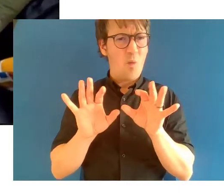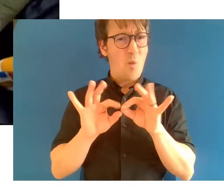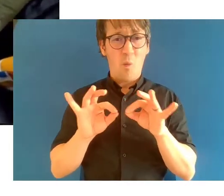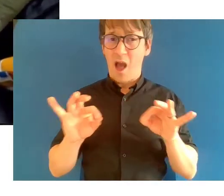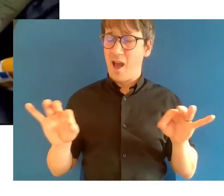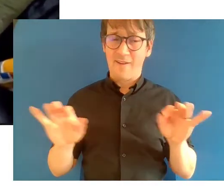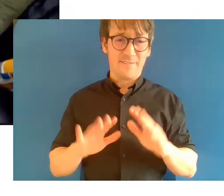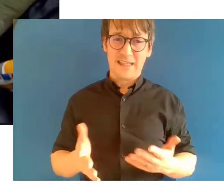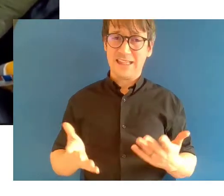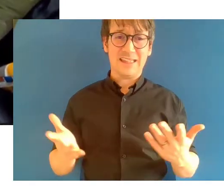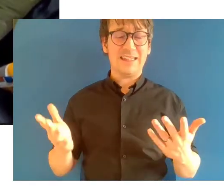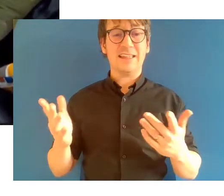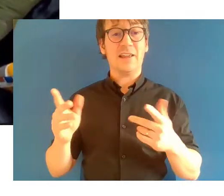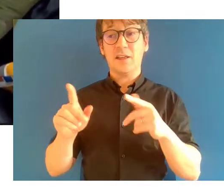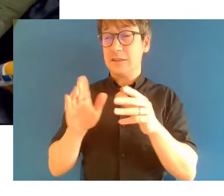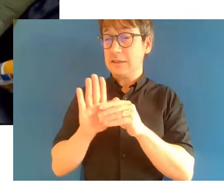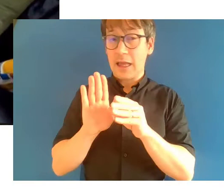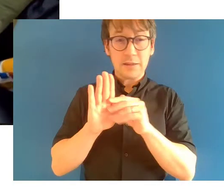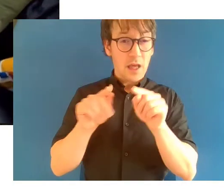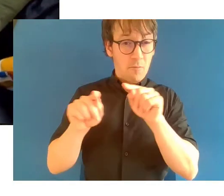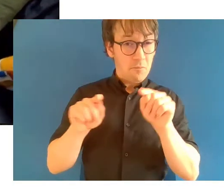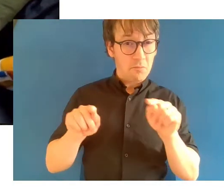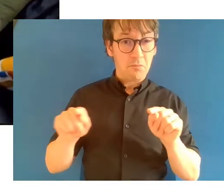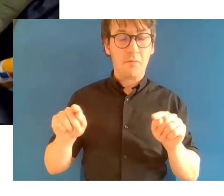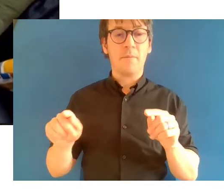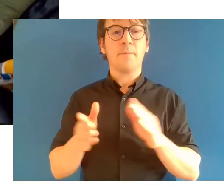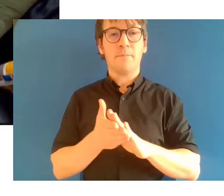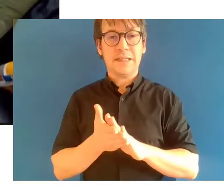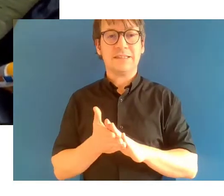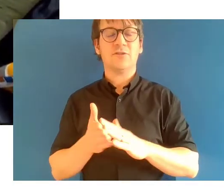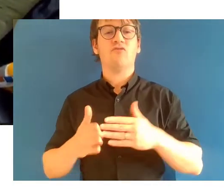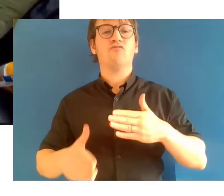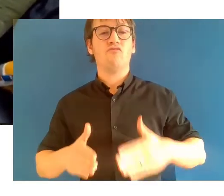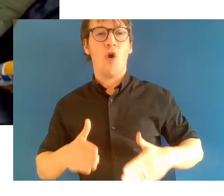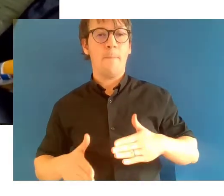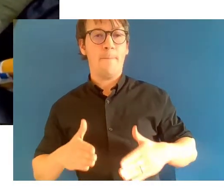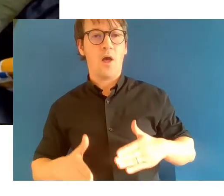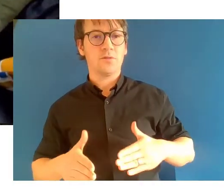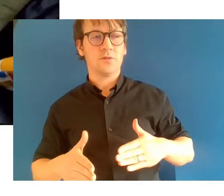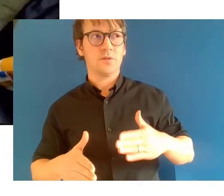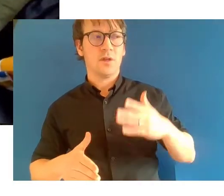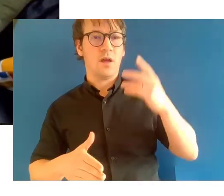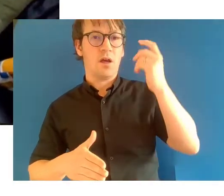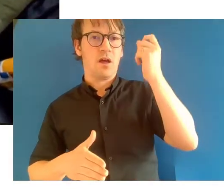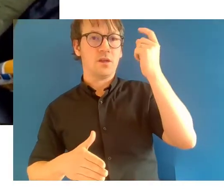These wireless sensors help the robot understand what the person who might be living in such